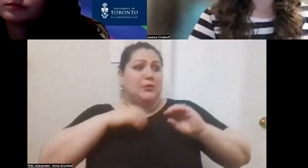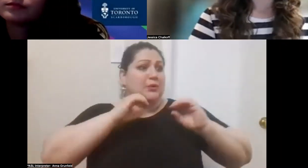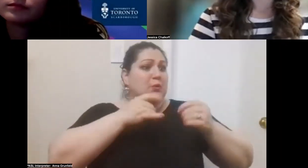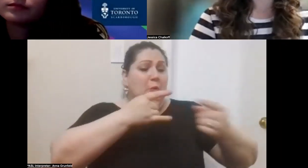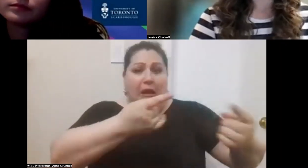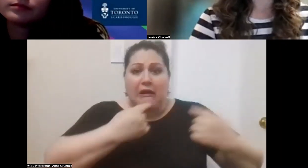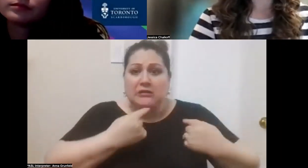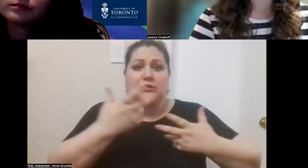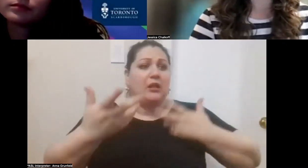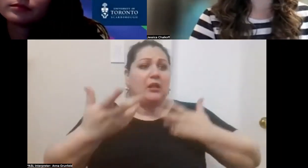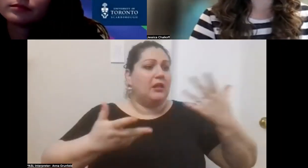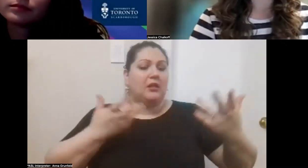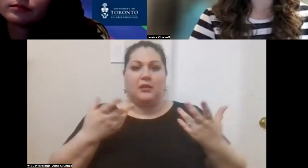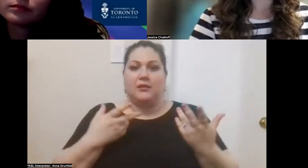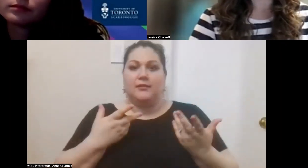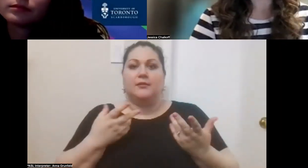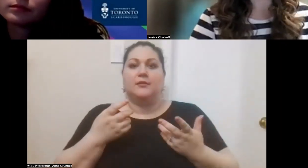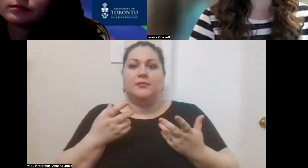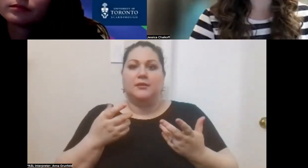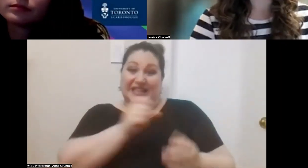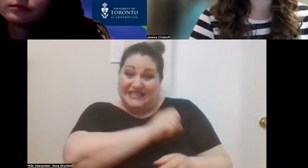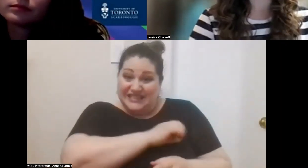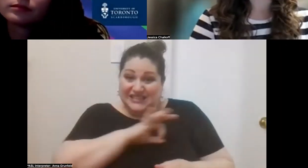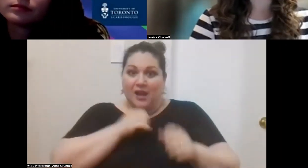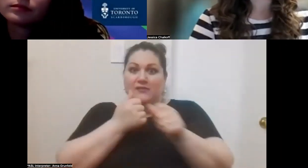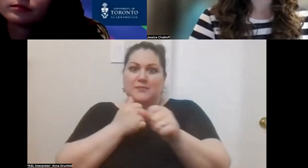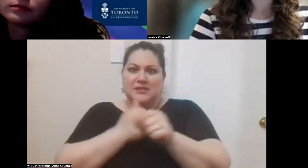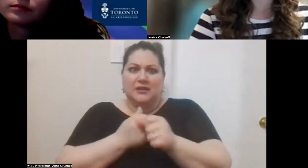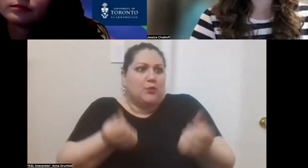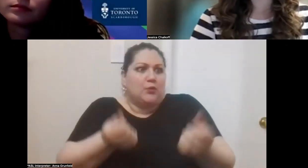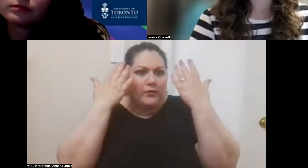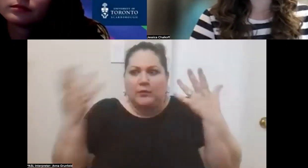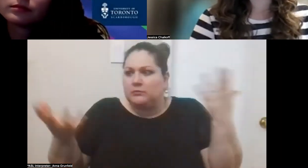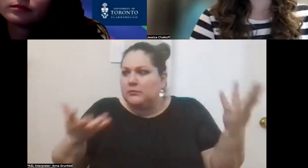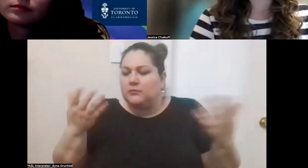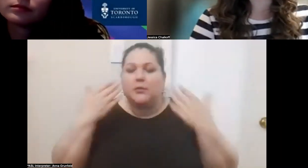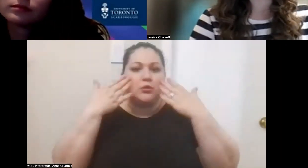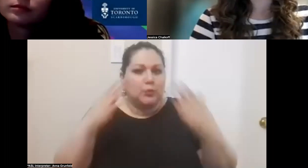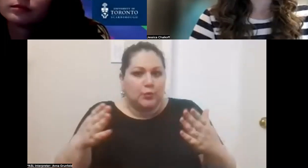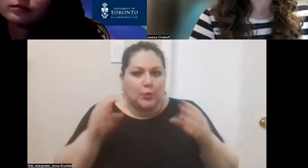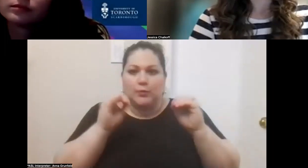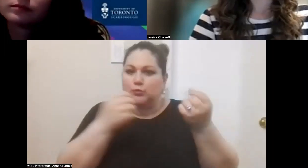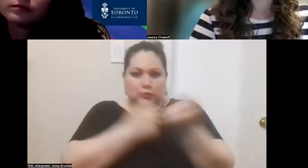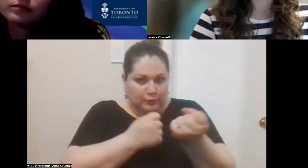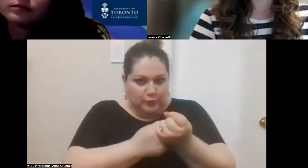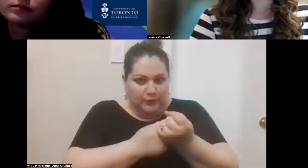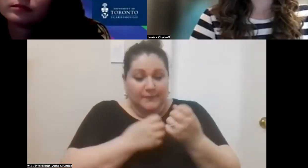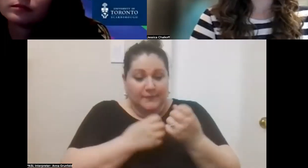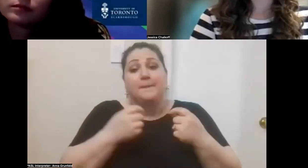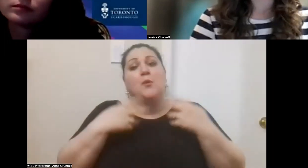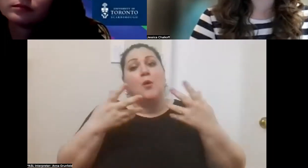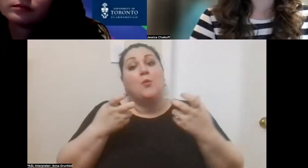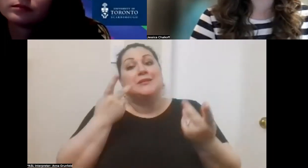And so I want to see is not only more trainings, I want to see the faculty.